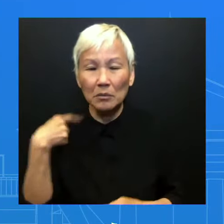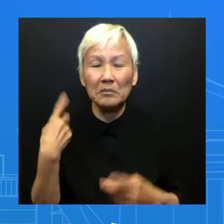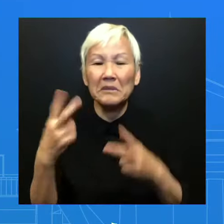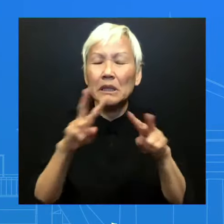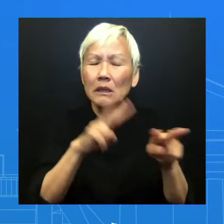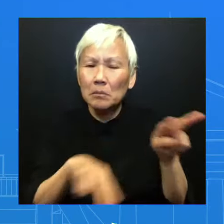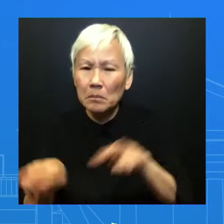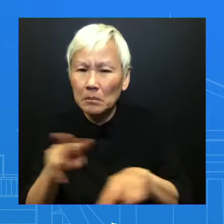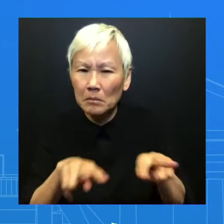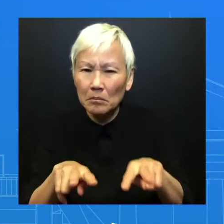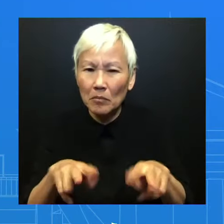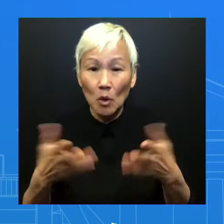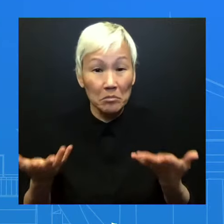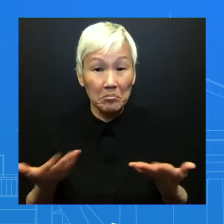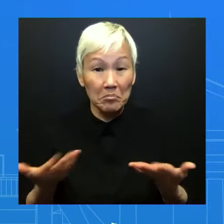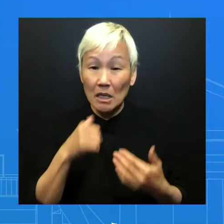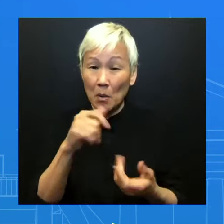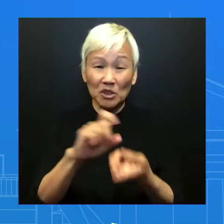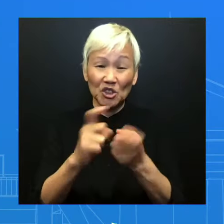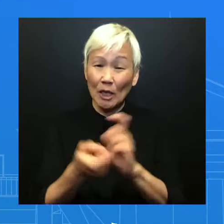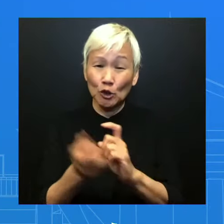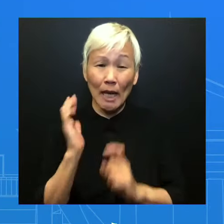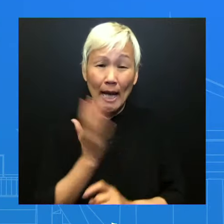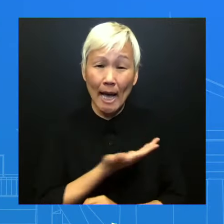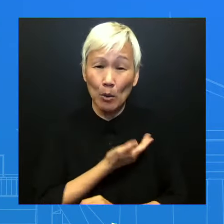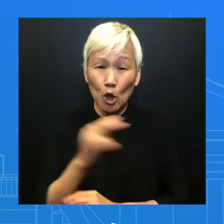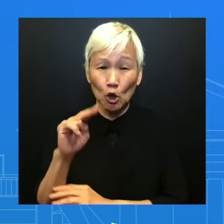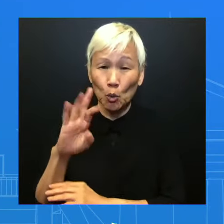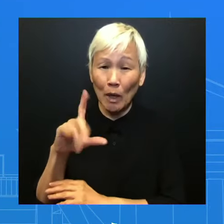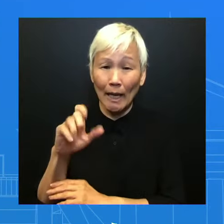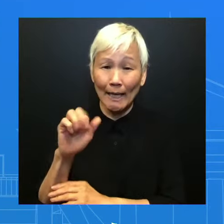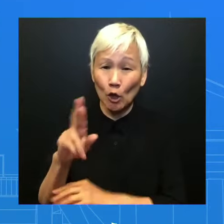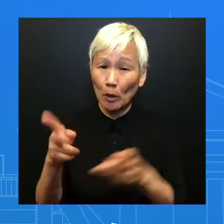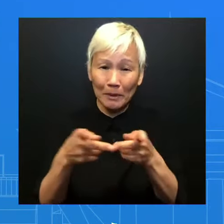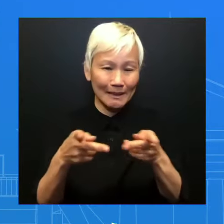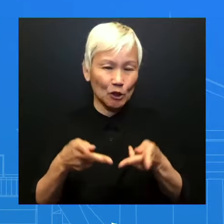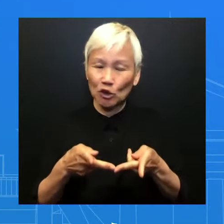nor any indications Russia is preparing to use nuclear weapons for Belarus.